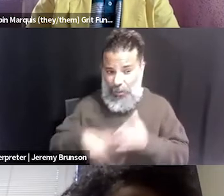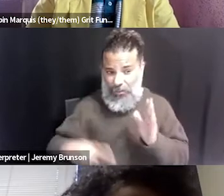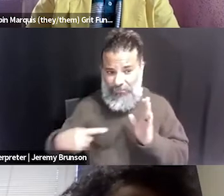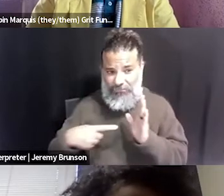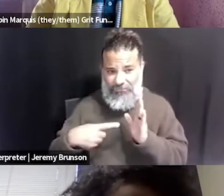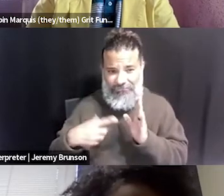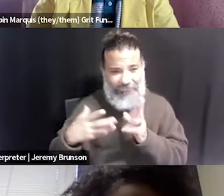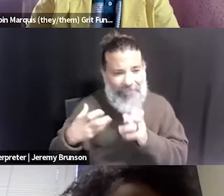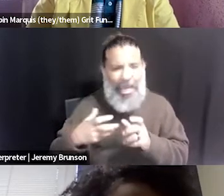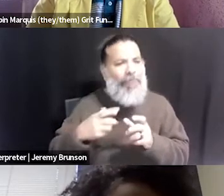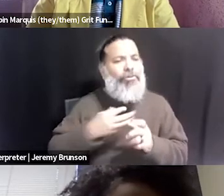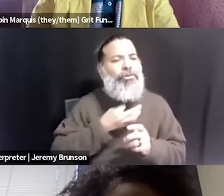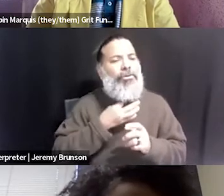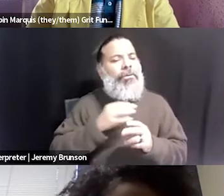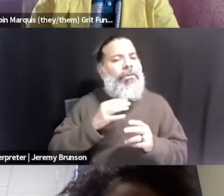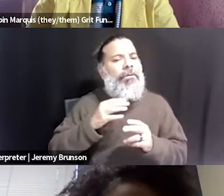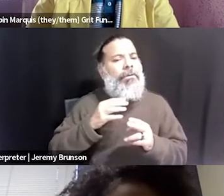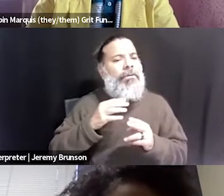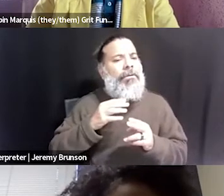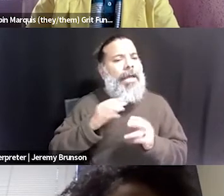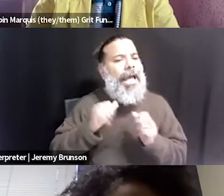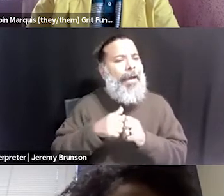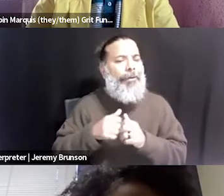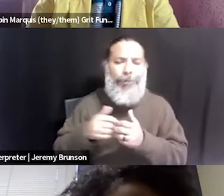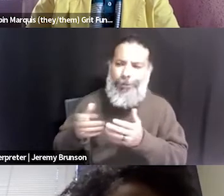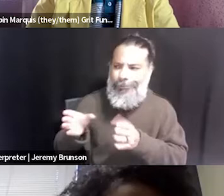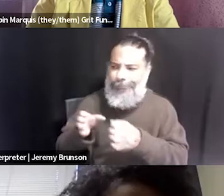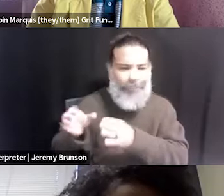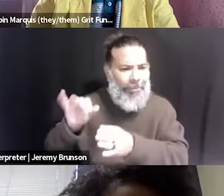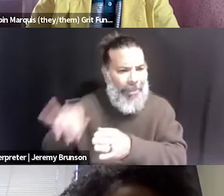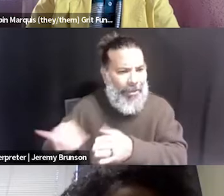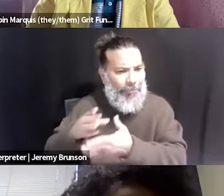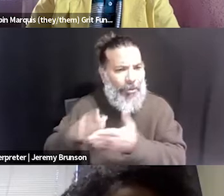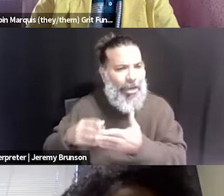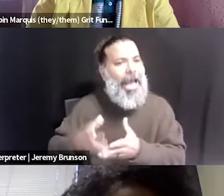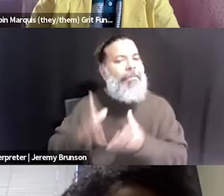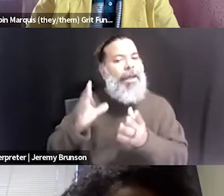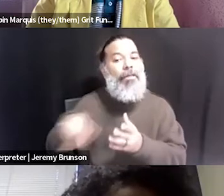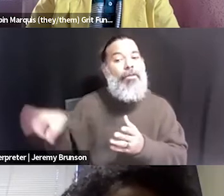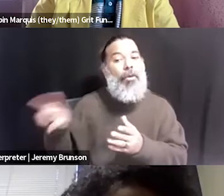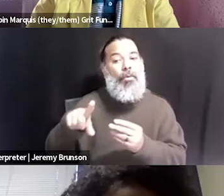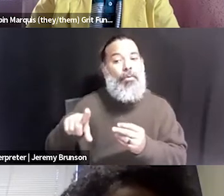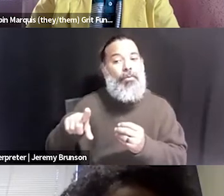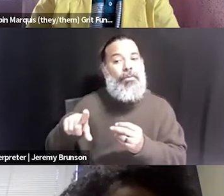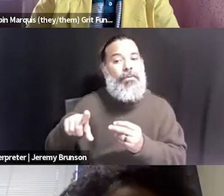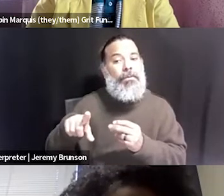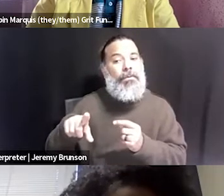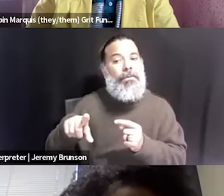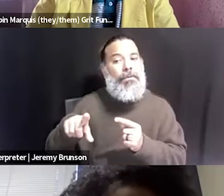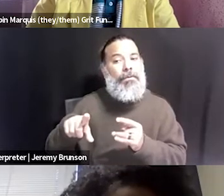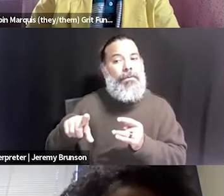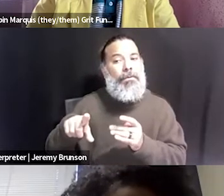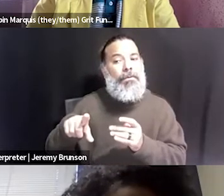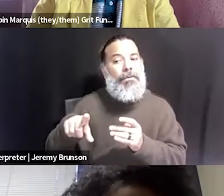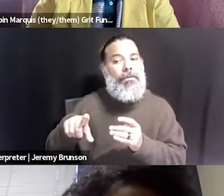Curious how you navigated that and how many of those were may not necessarily have been